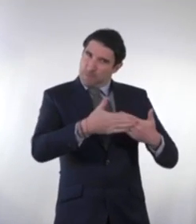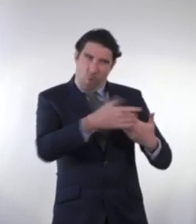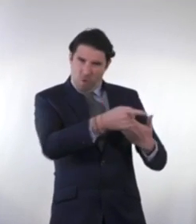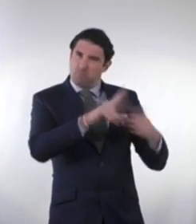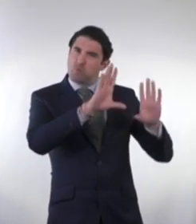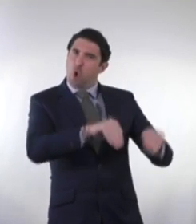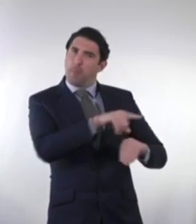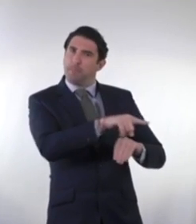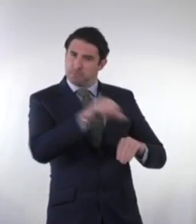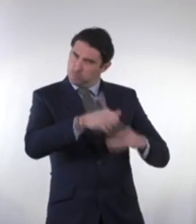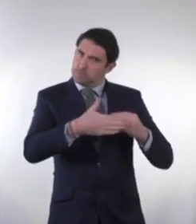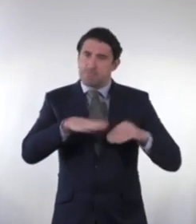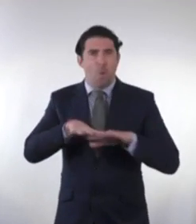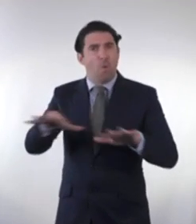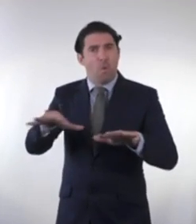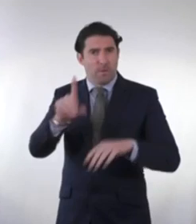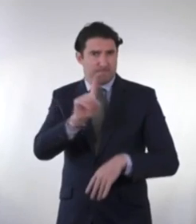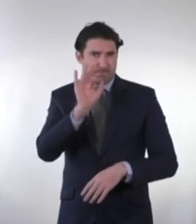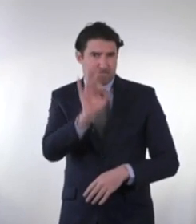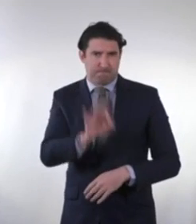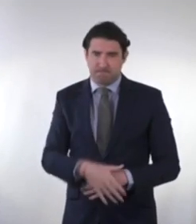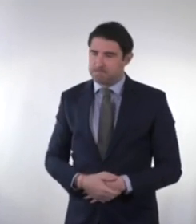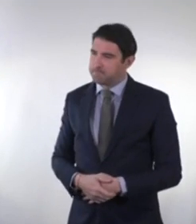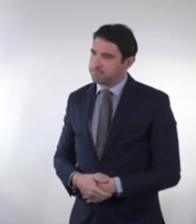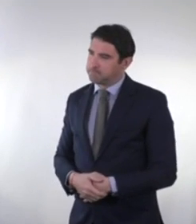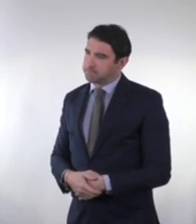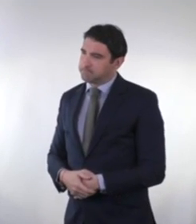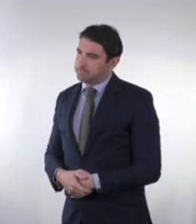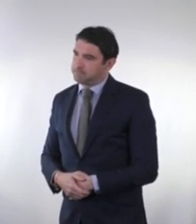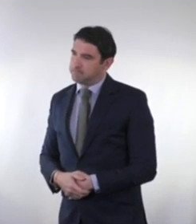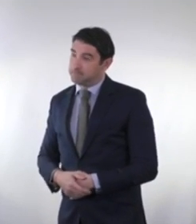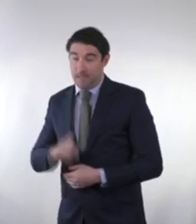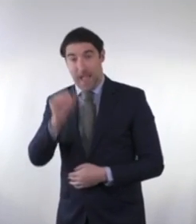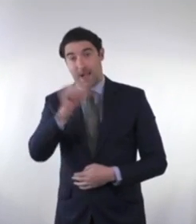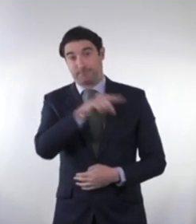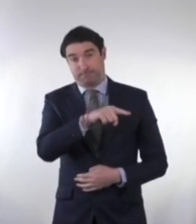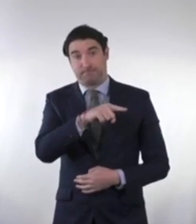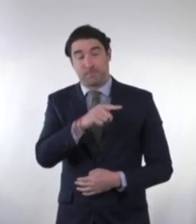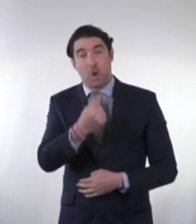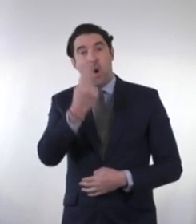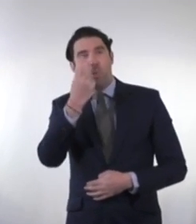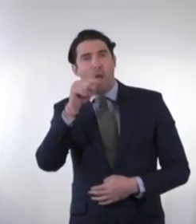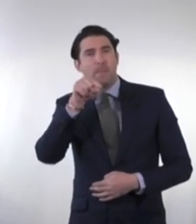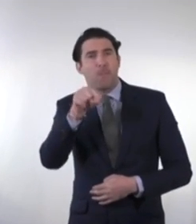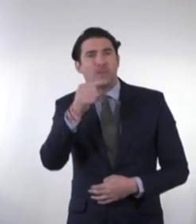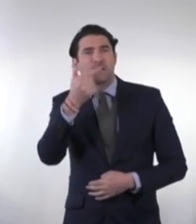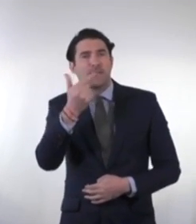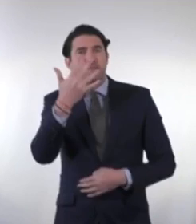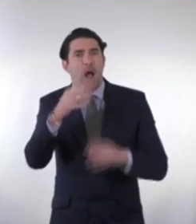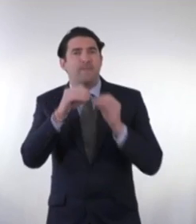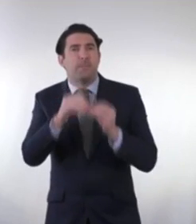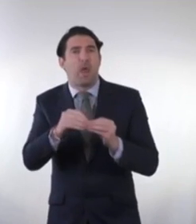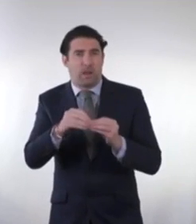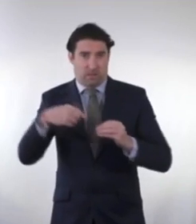no grievance should exist. All the Bill does, in fact, is devolve power back from Brussels